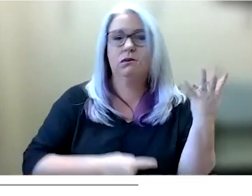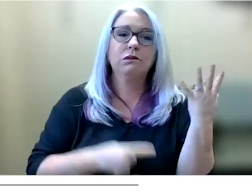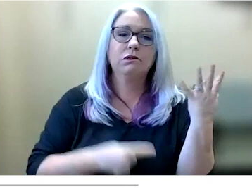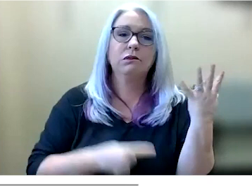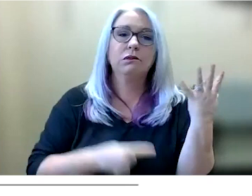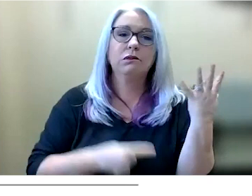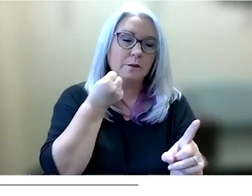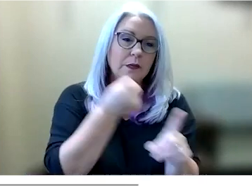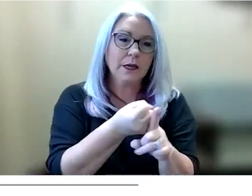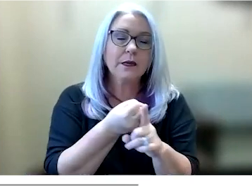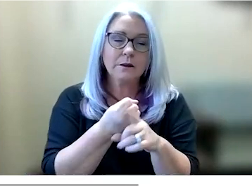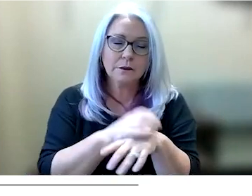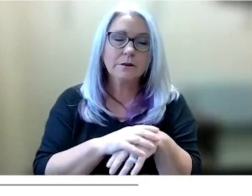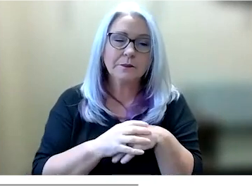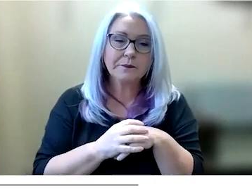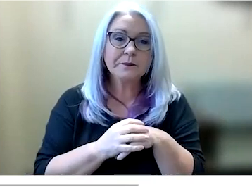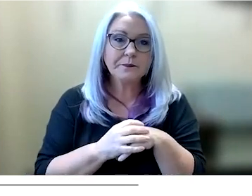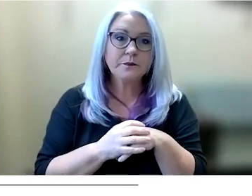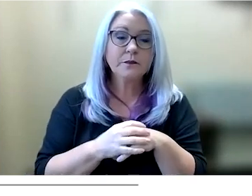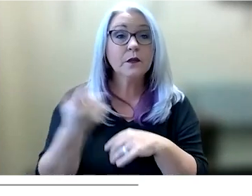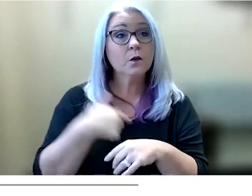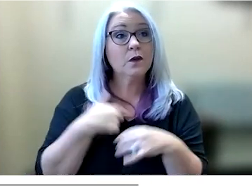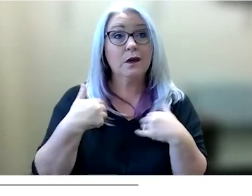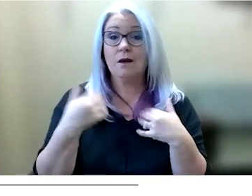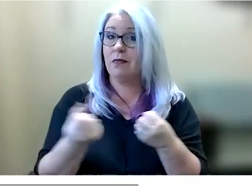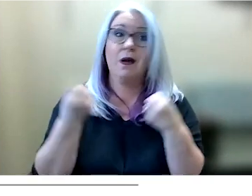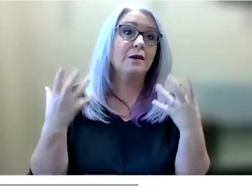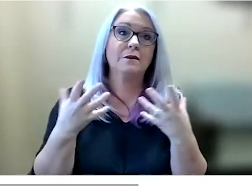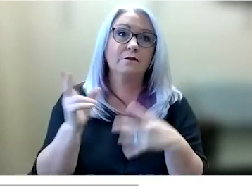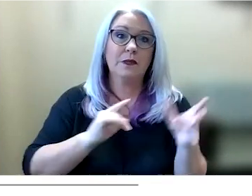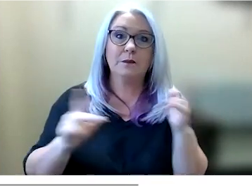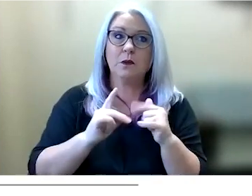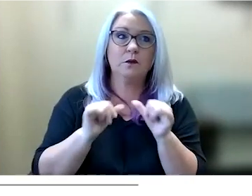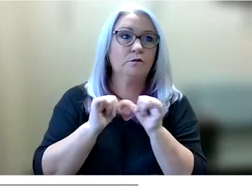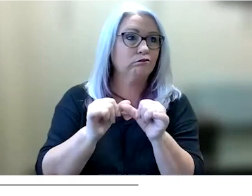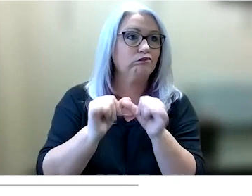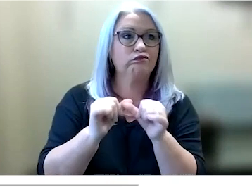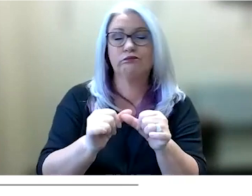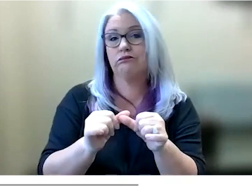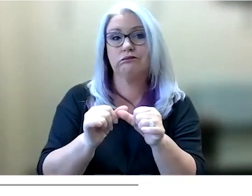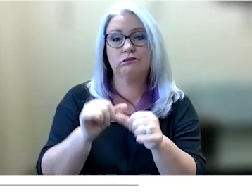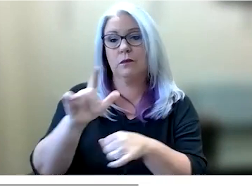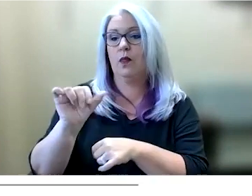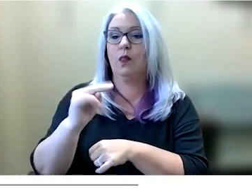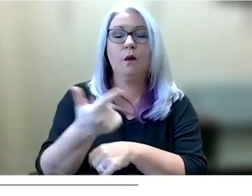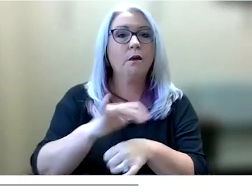long COVID who are bed bound, who are house bound, who, you know, have really had a severe